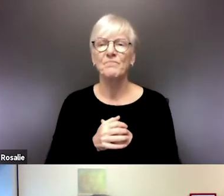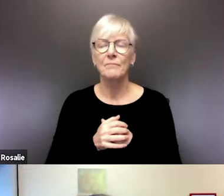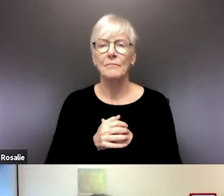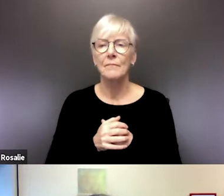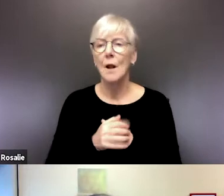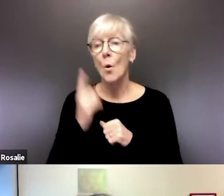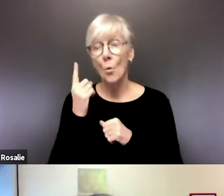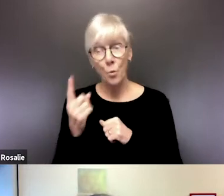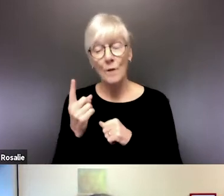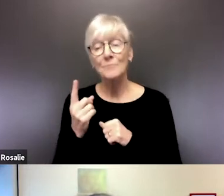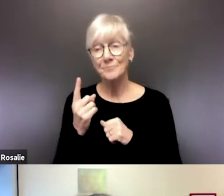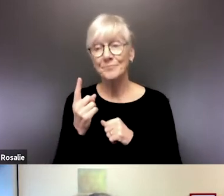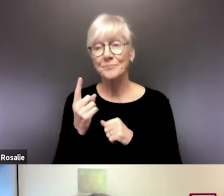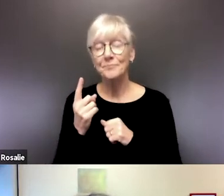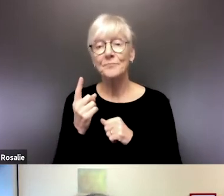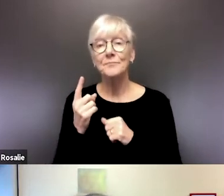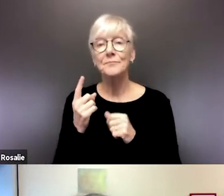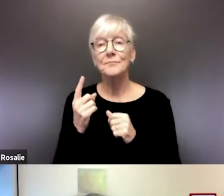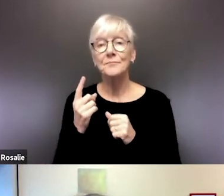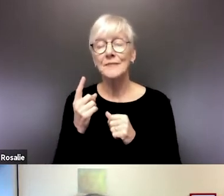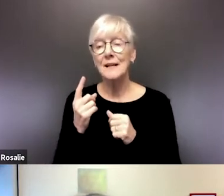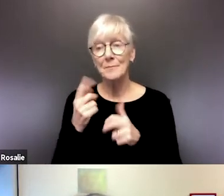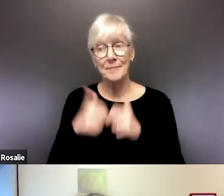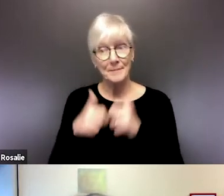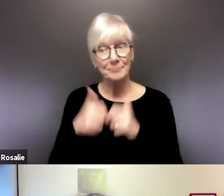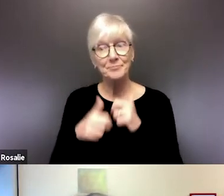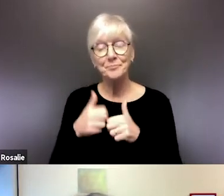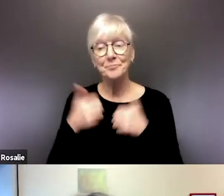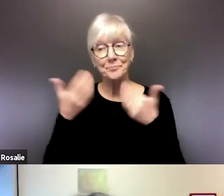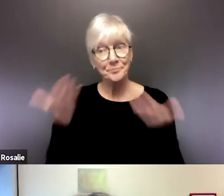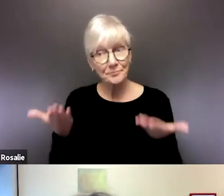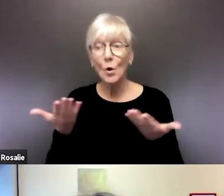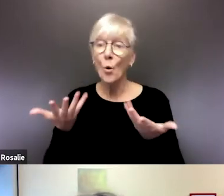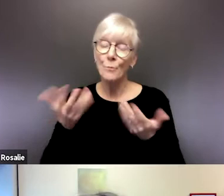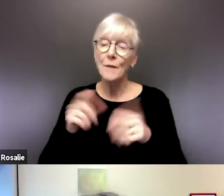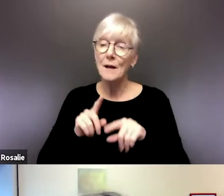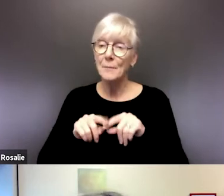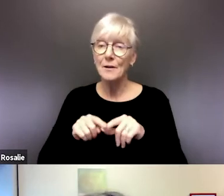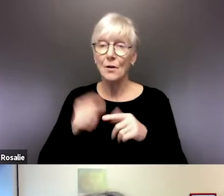challenges of the effectiveness of this approach will depend on the ability to uncover the hiding